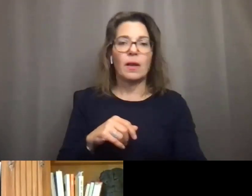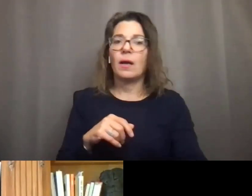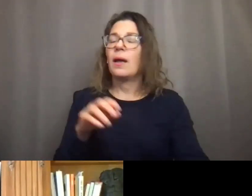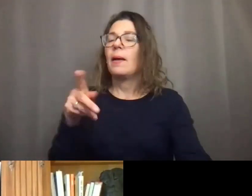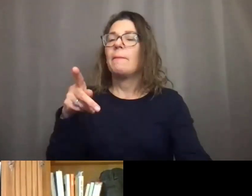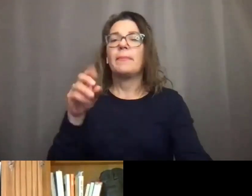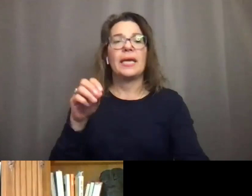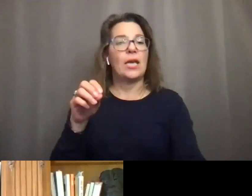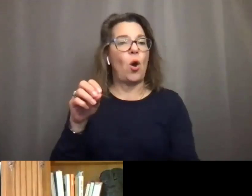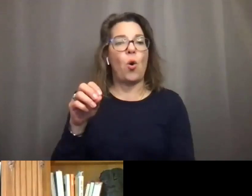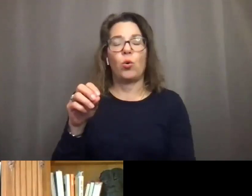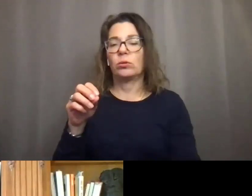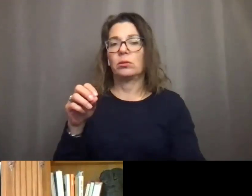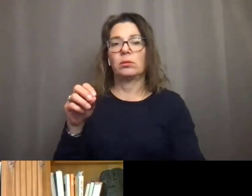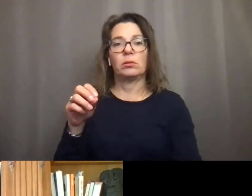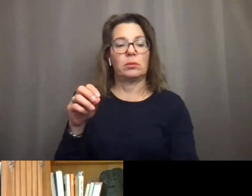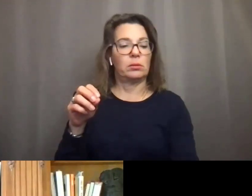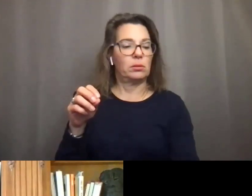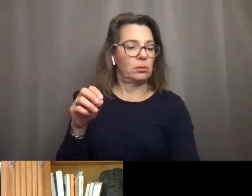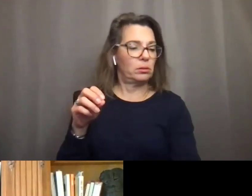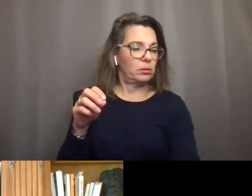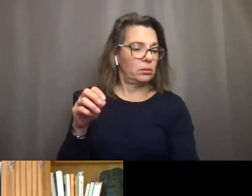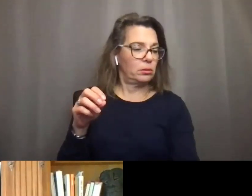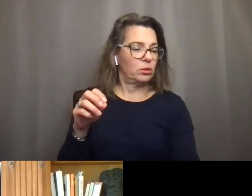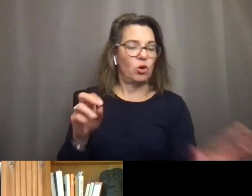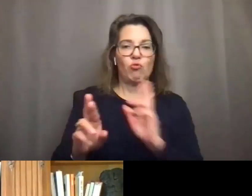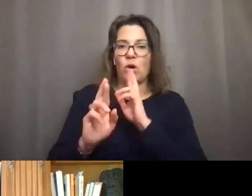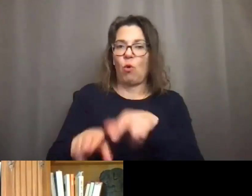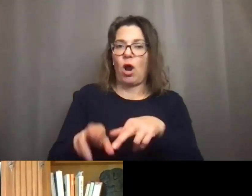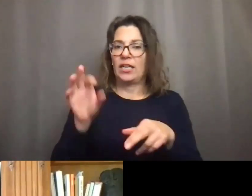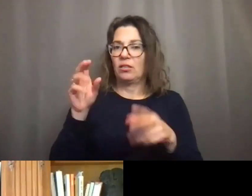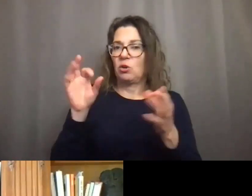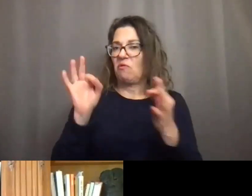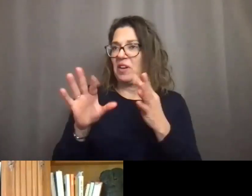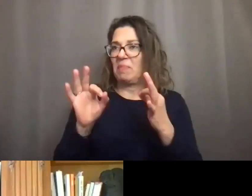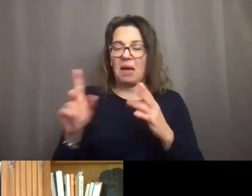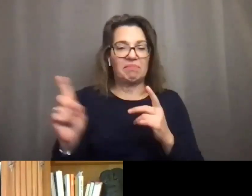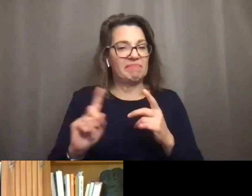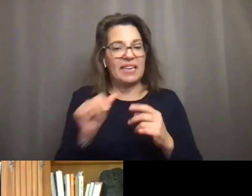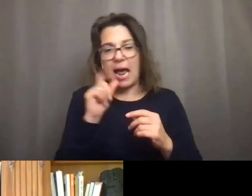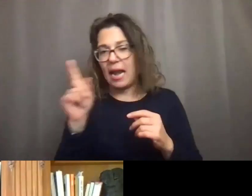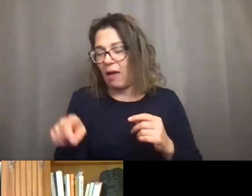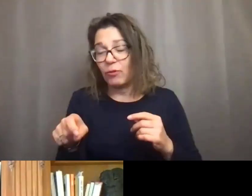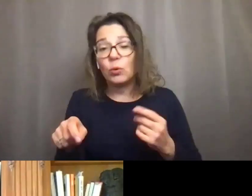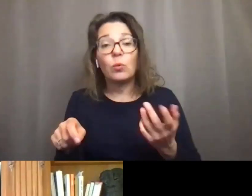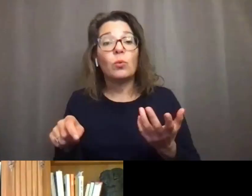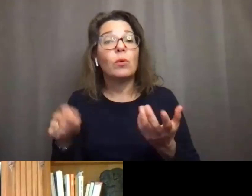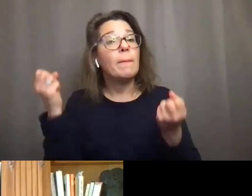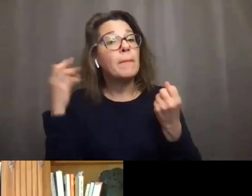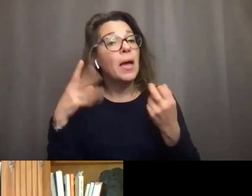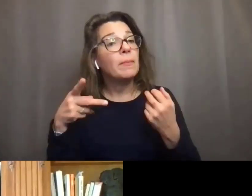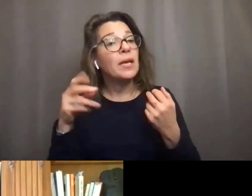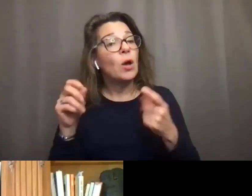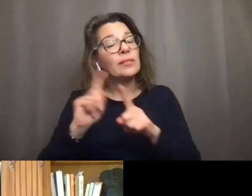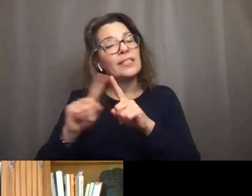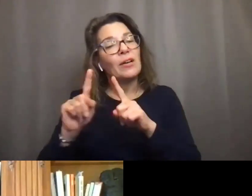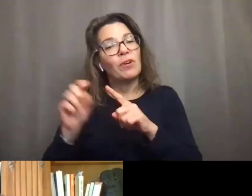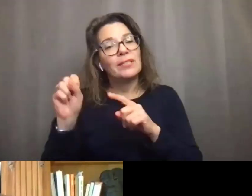and transparency, and we're clarifying expectations for institutions and investigators to ensure a safe workplace.